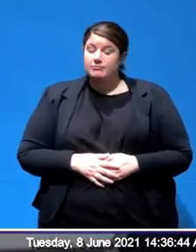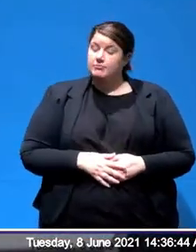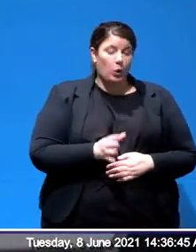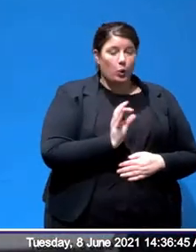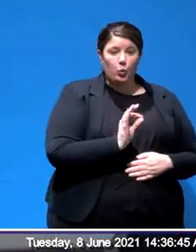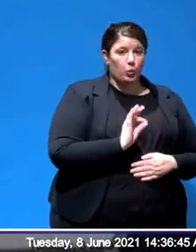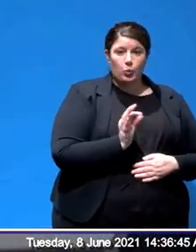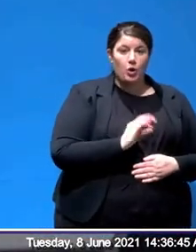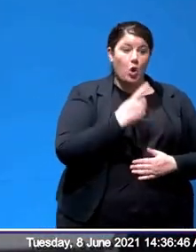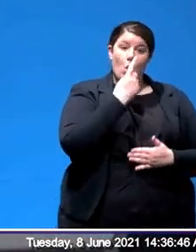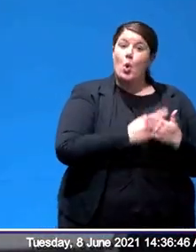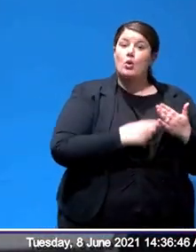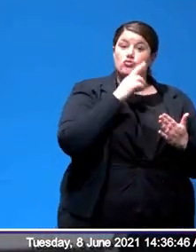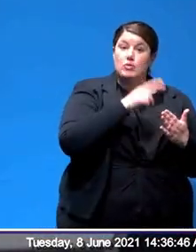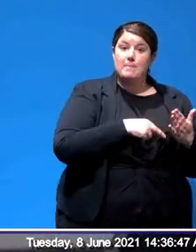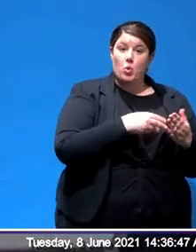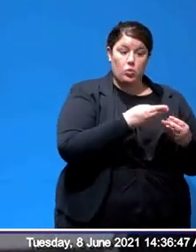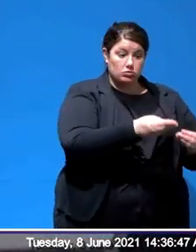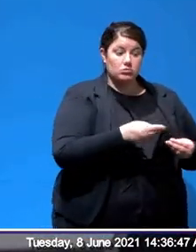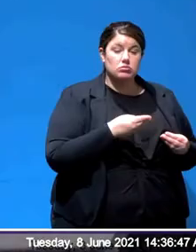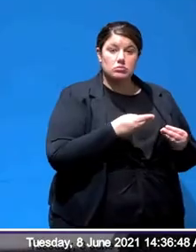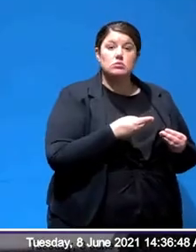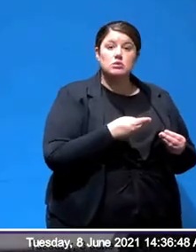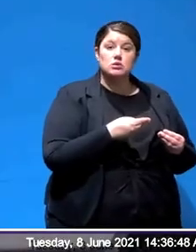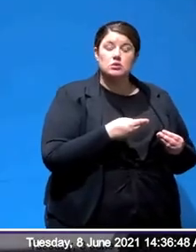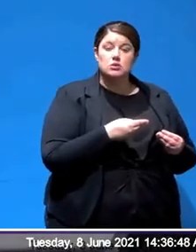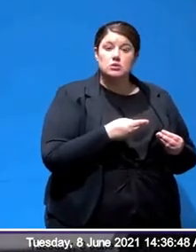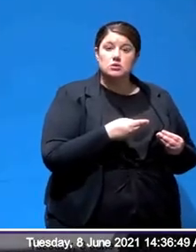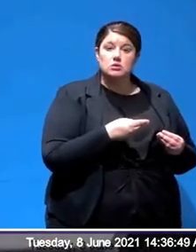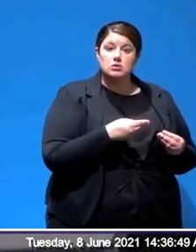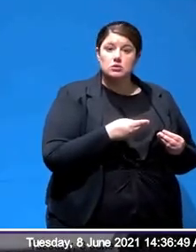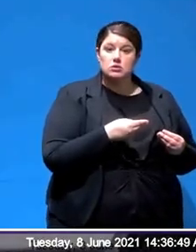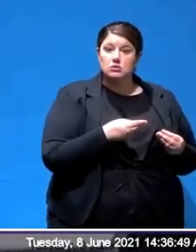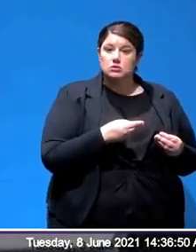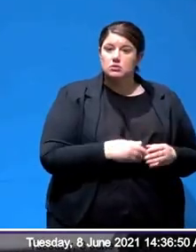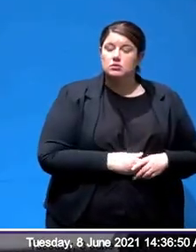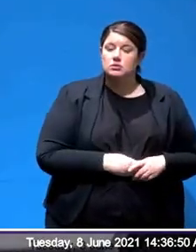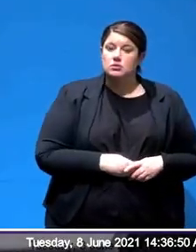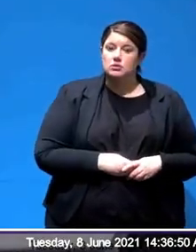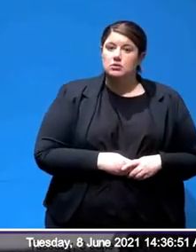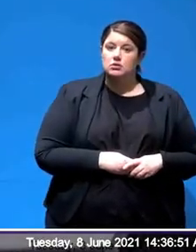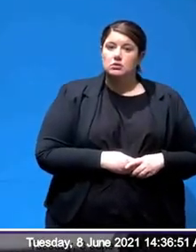The only report, there was a personal reason why he withdrew.